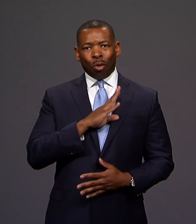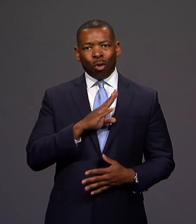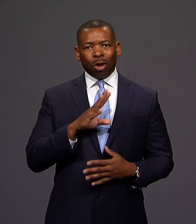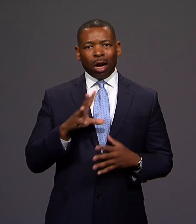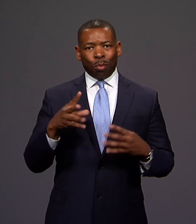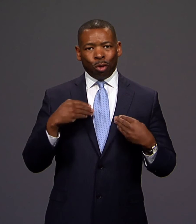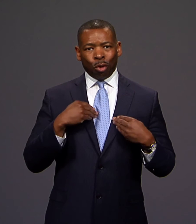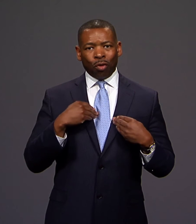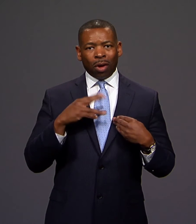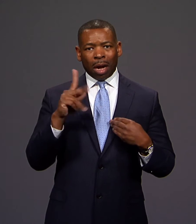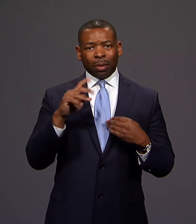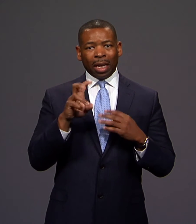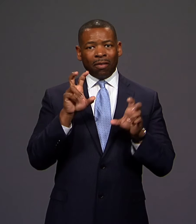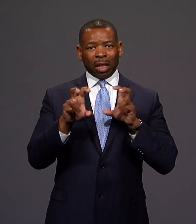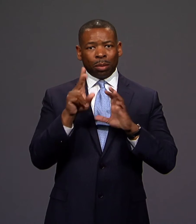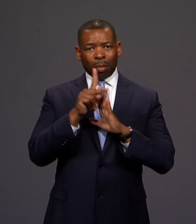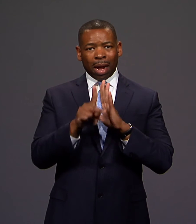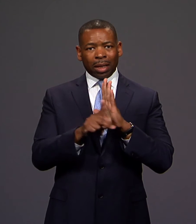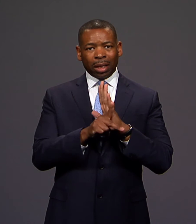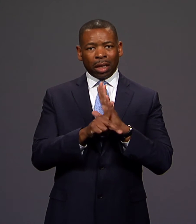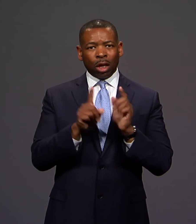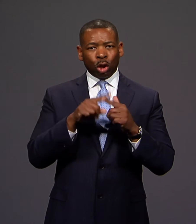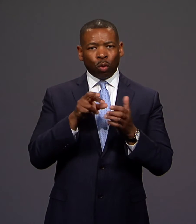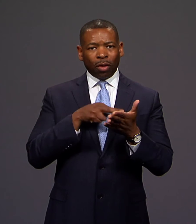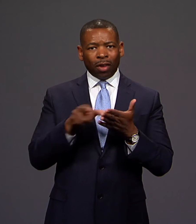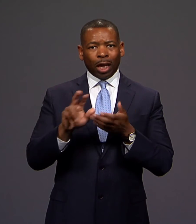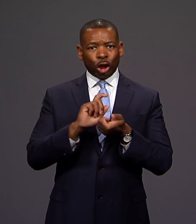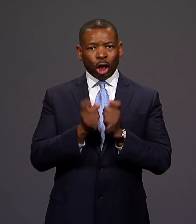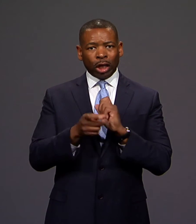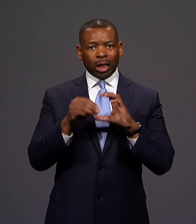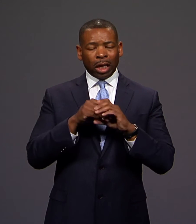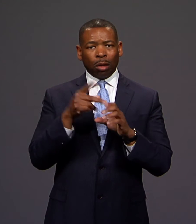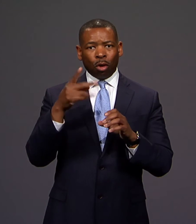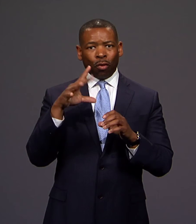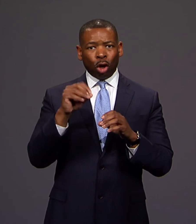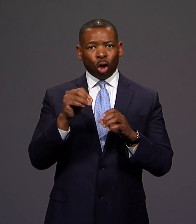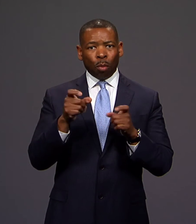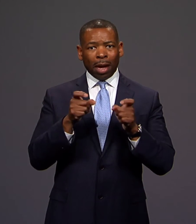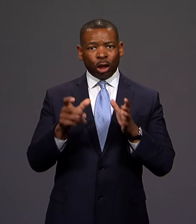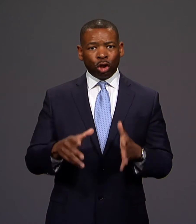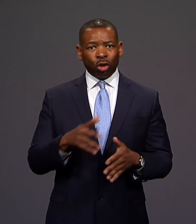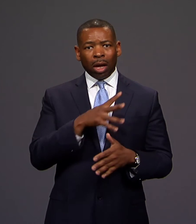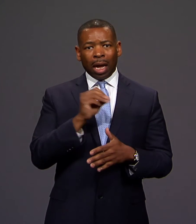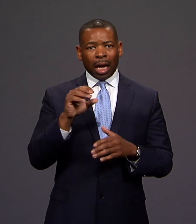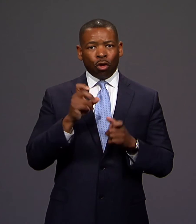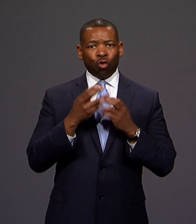The Board approved the updated Investment Policy to reflect changes in portfolio manager